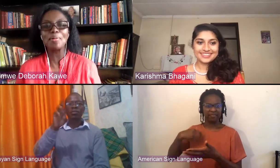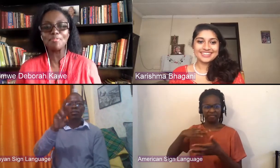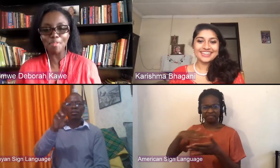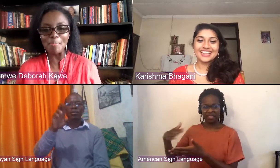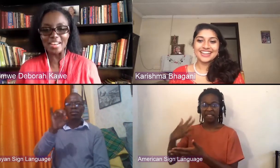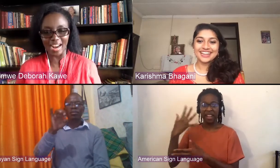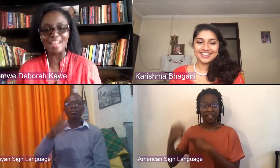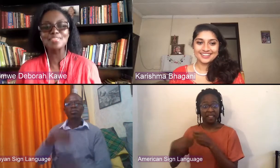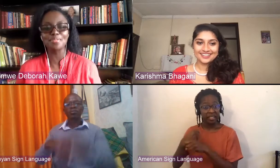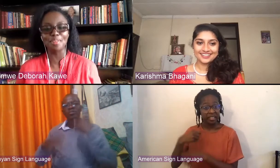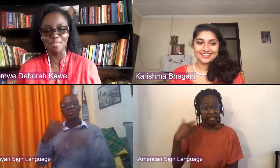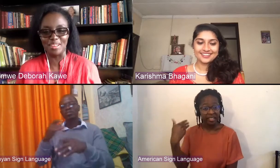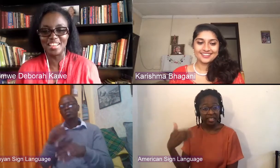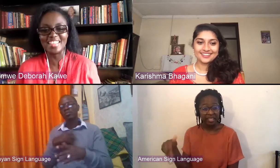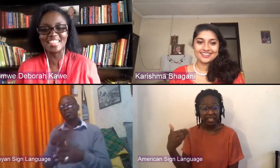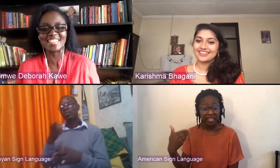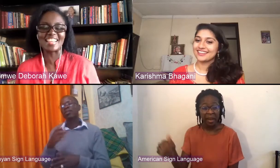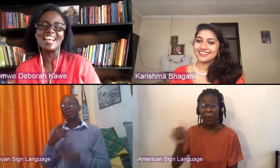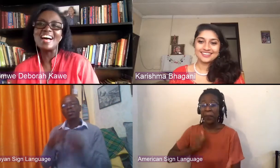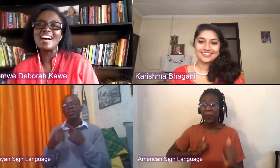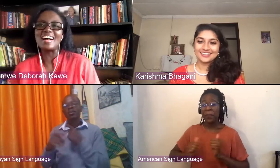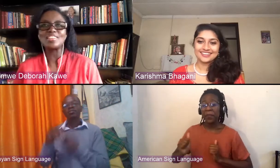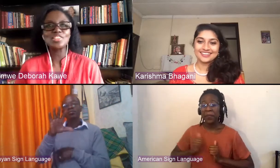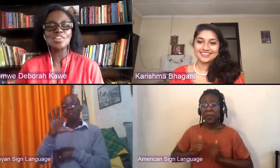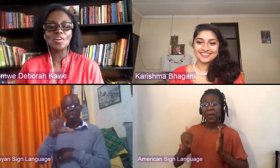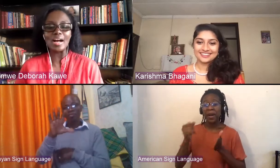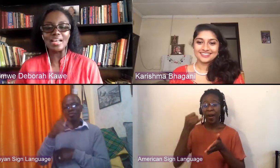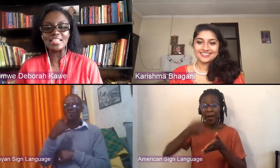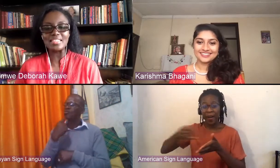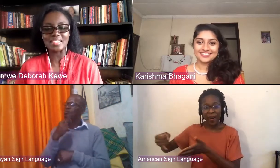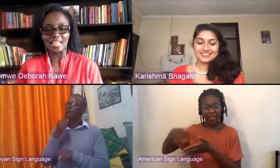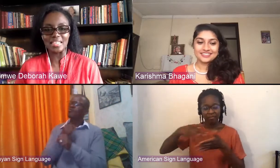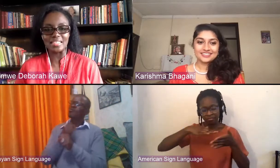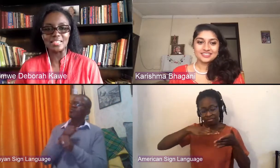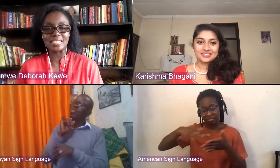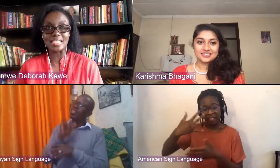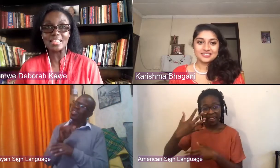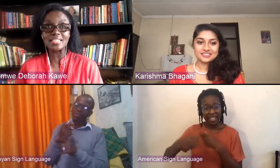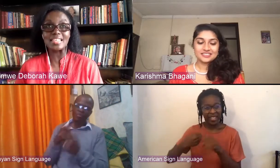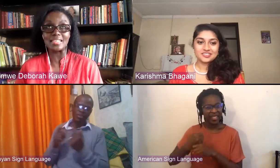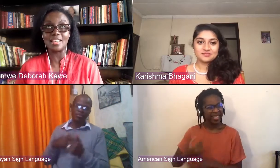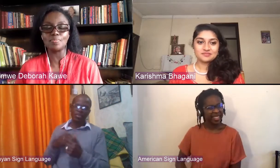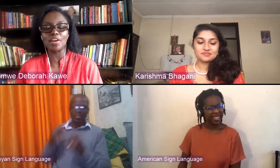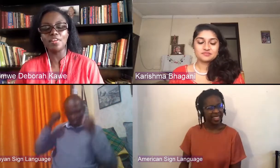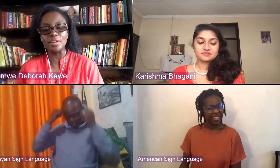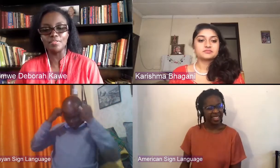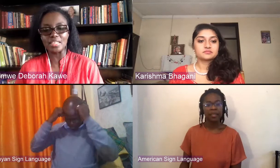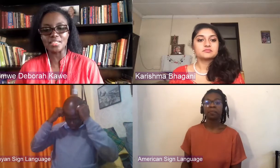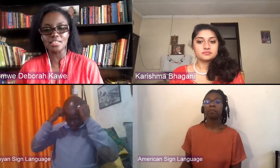performing arts for five years . So I started at Makerere University